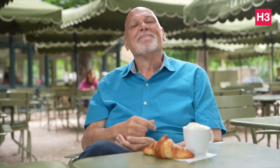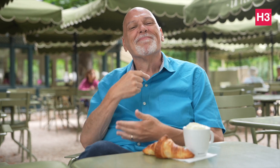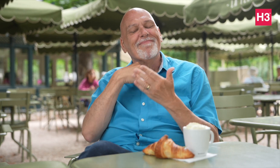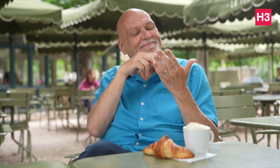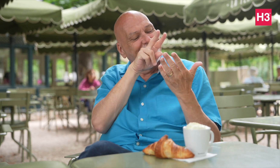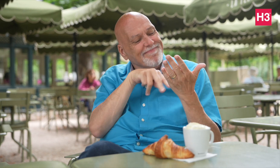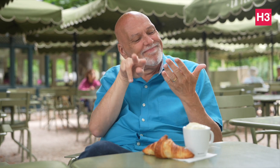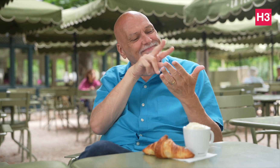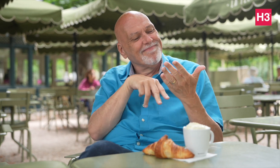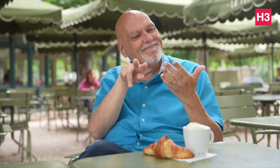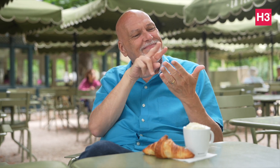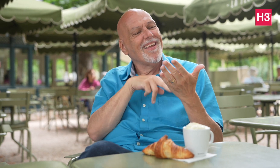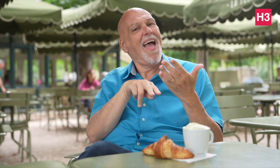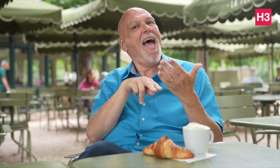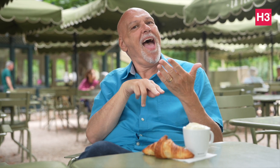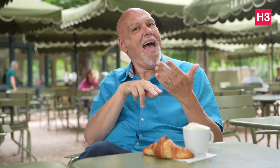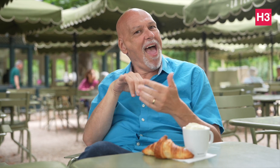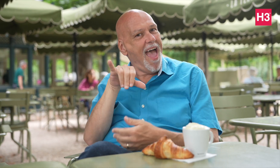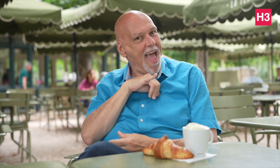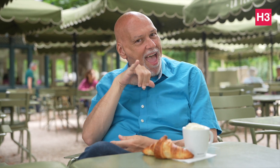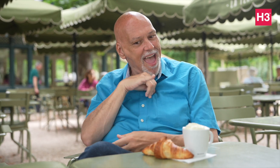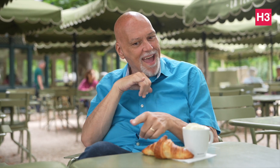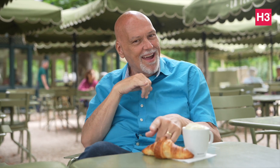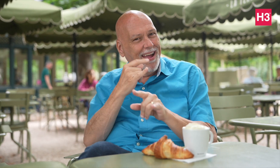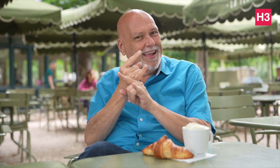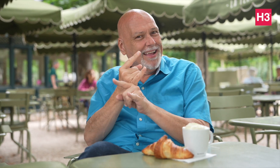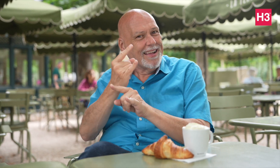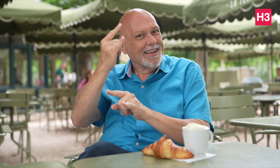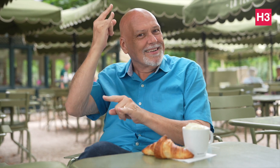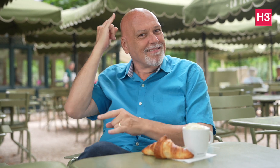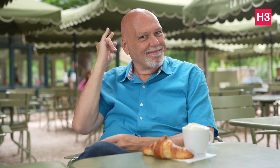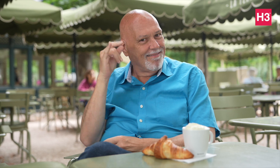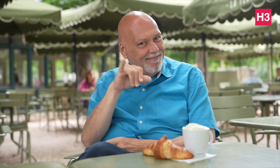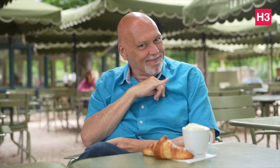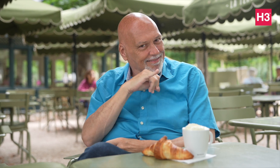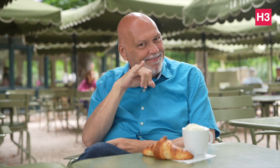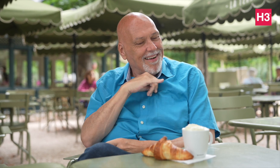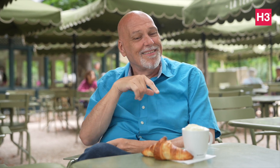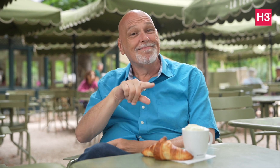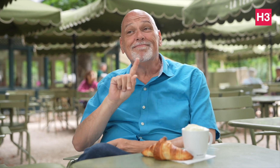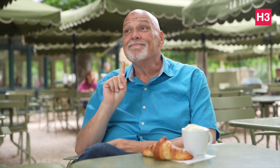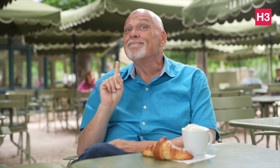As I enjoyed it, I googled the history of croissants and found it fascinating.